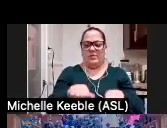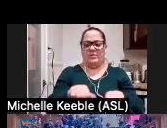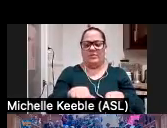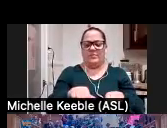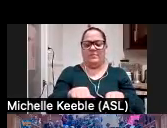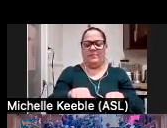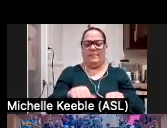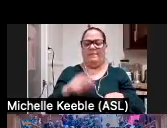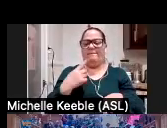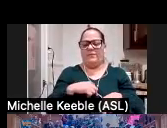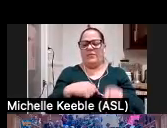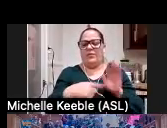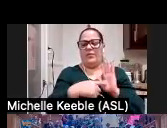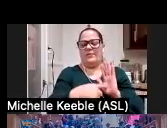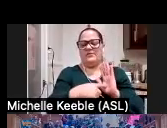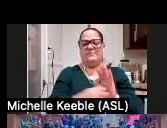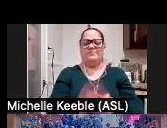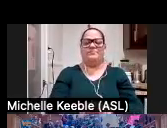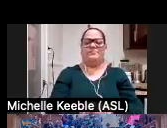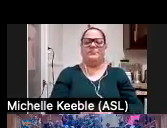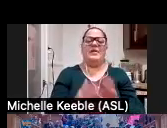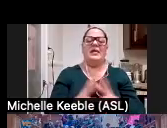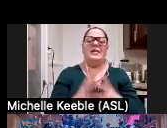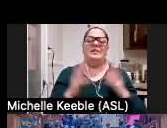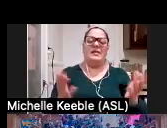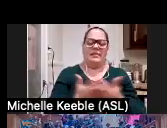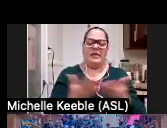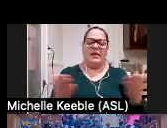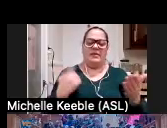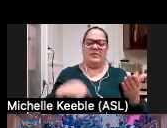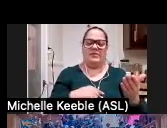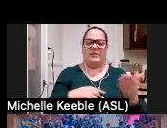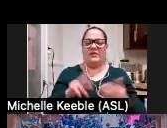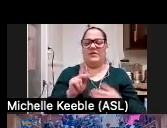what we actually represent. So, a lot of the items in your little gift kiosk was made by